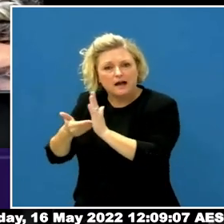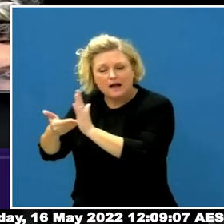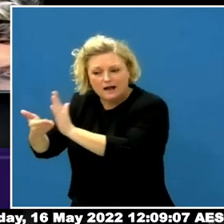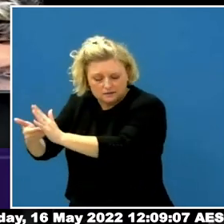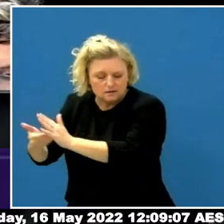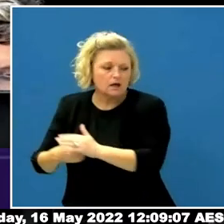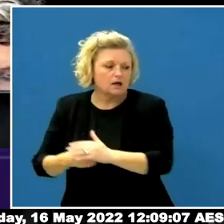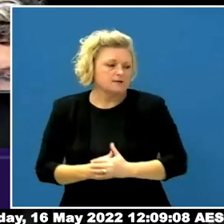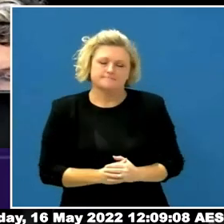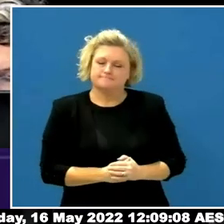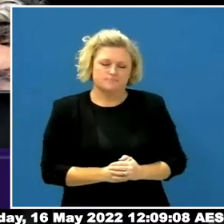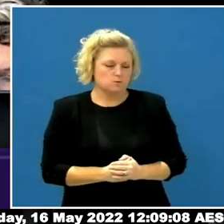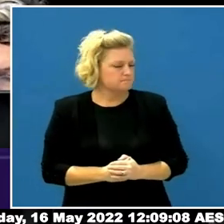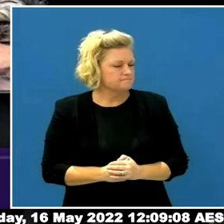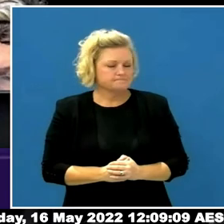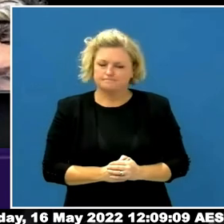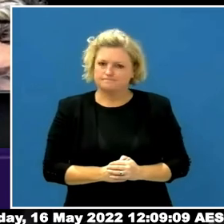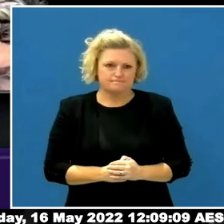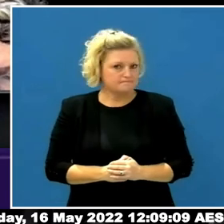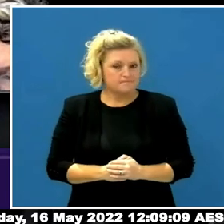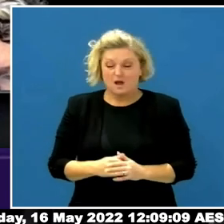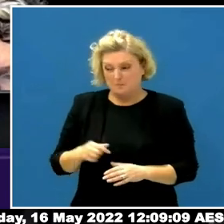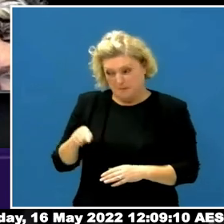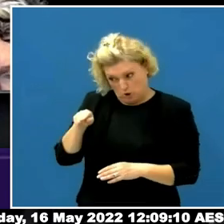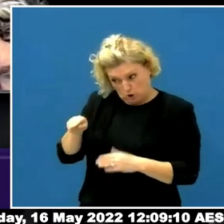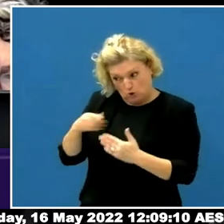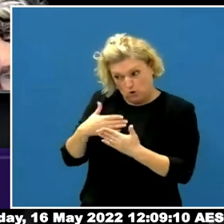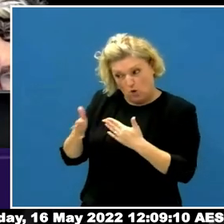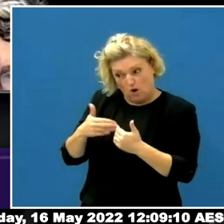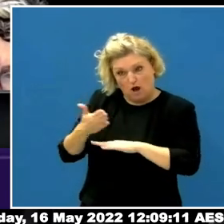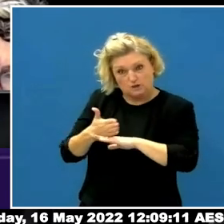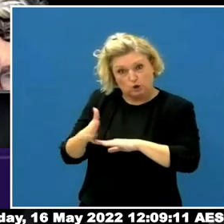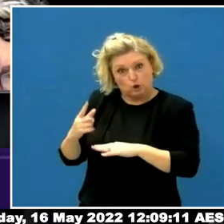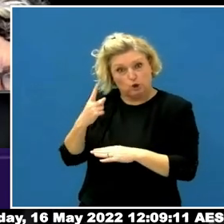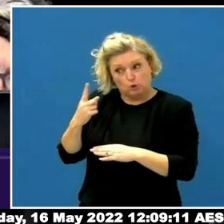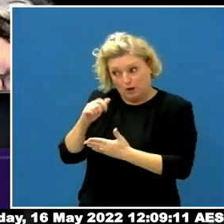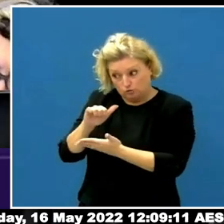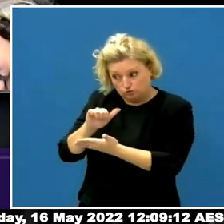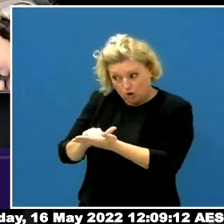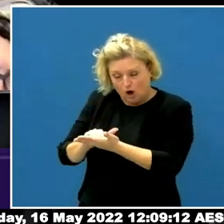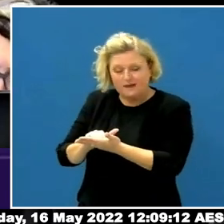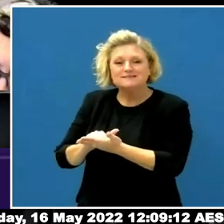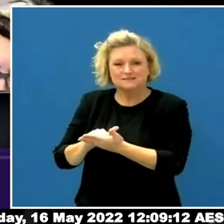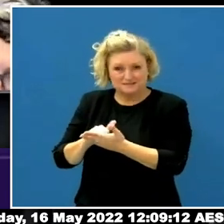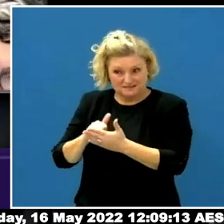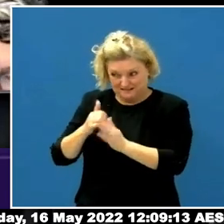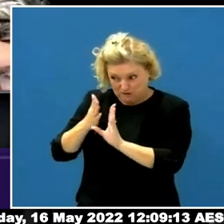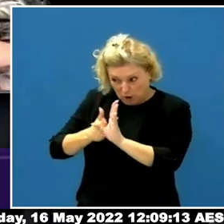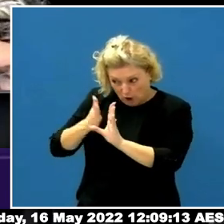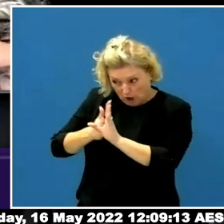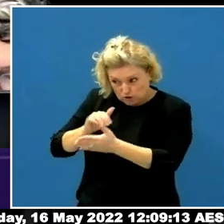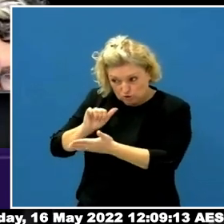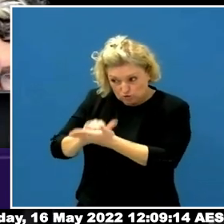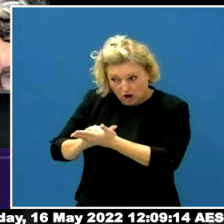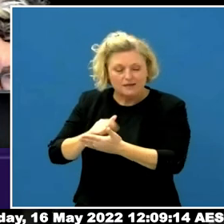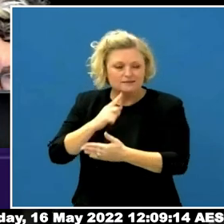Through his psychologist. So it was done independently of Afford. Yes. MR FOGARTY: And the psychologist went and observed him at the day program?